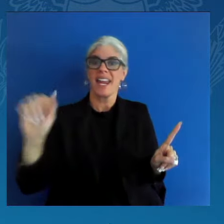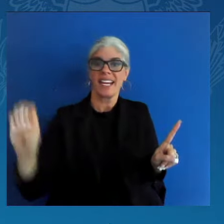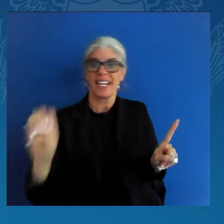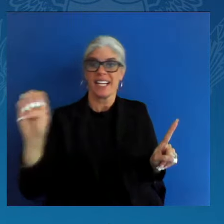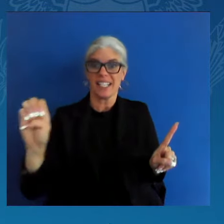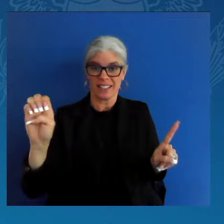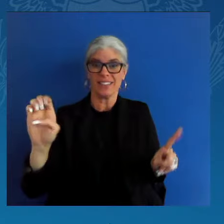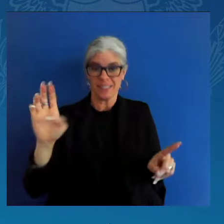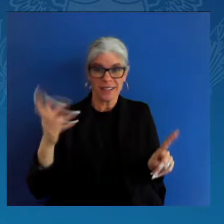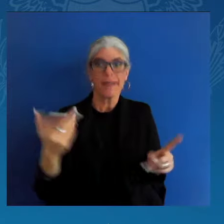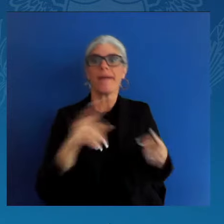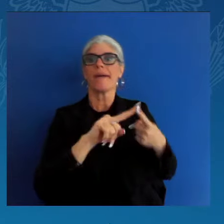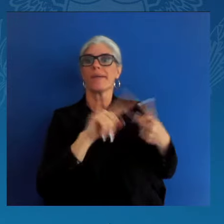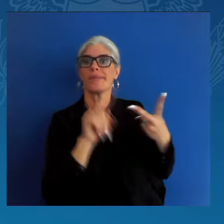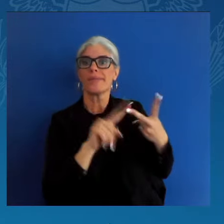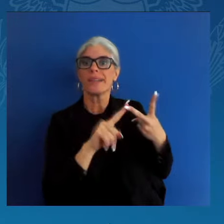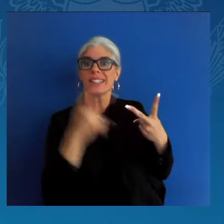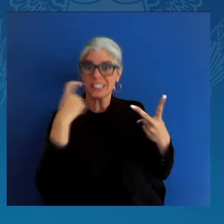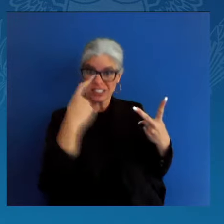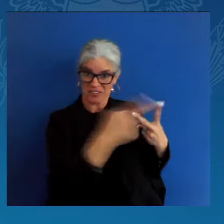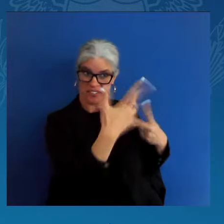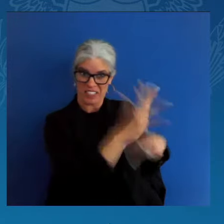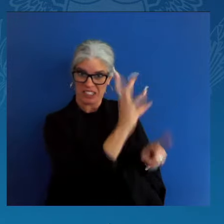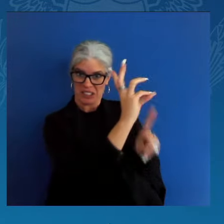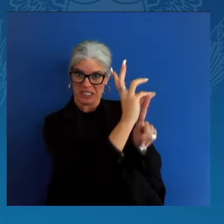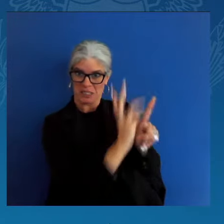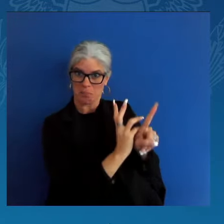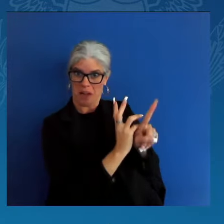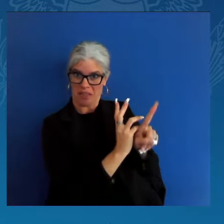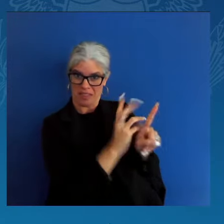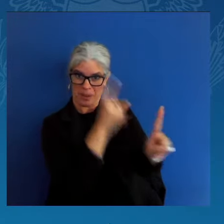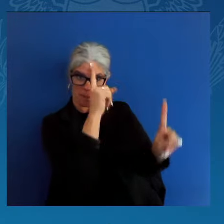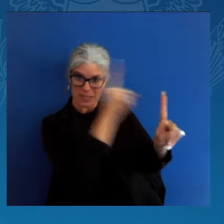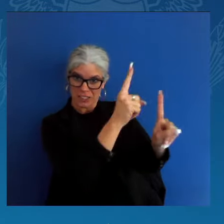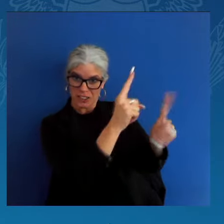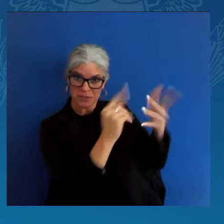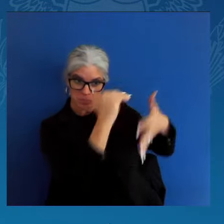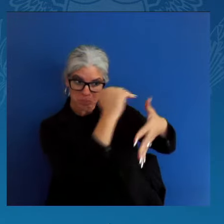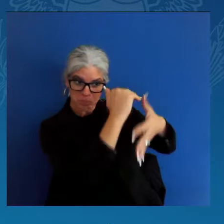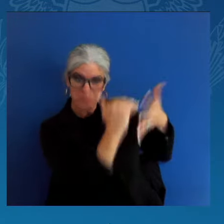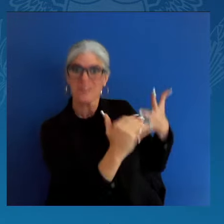to the International Space Station for the first time as a growing partnership in human spaceflight.